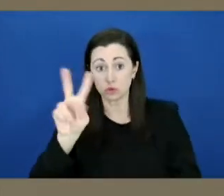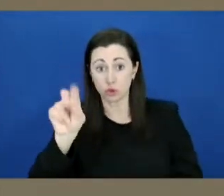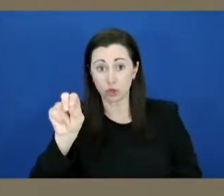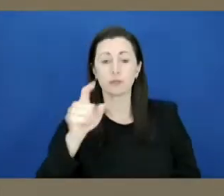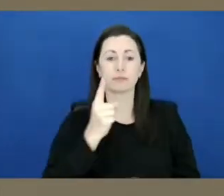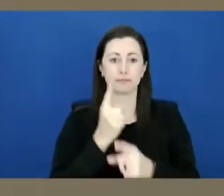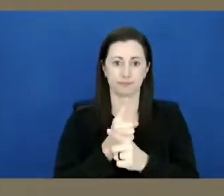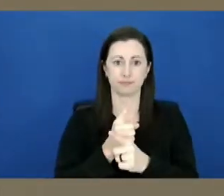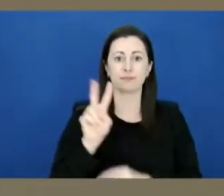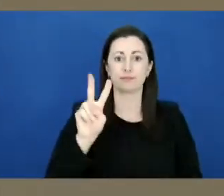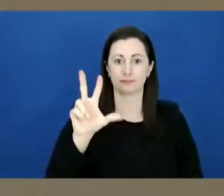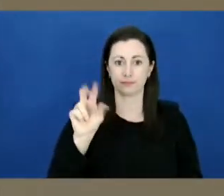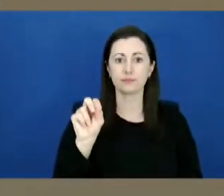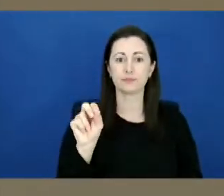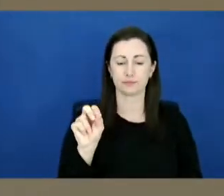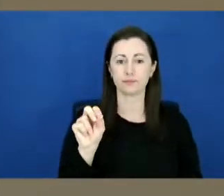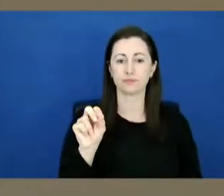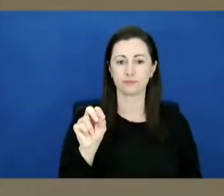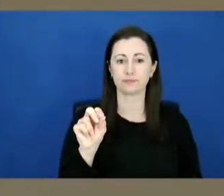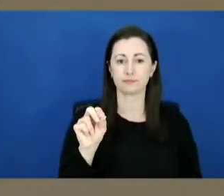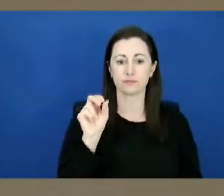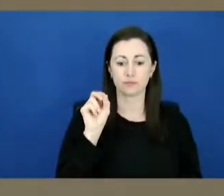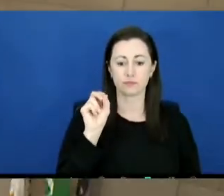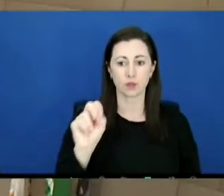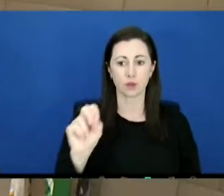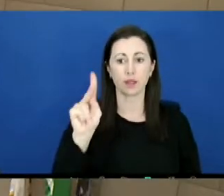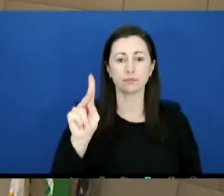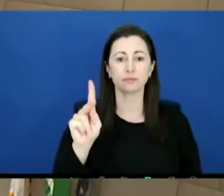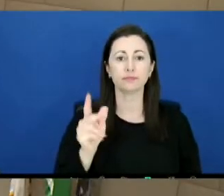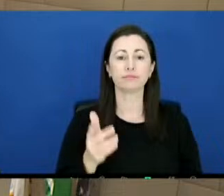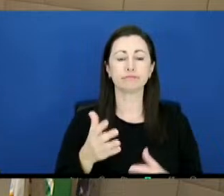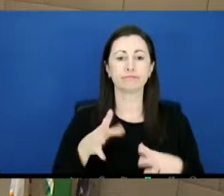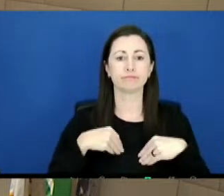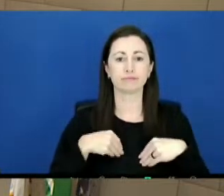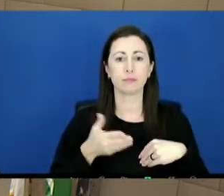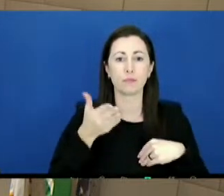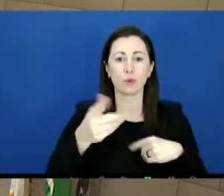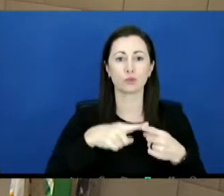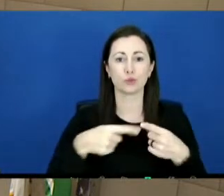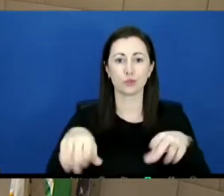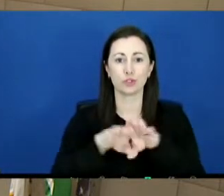IT'S HAPPENED BEFORE.